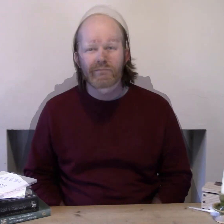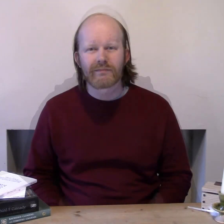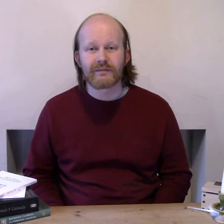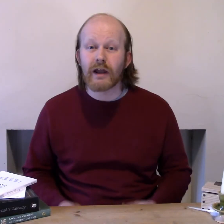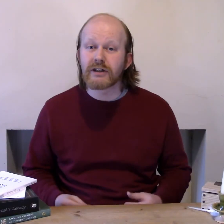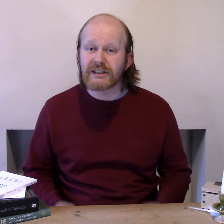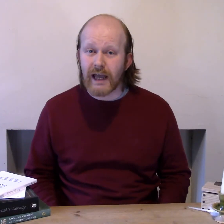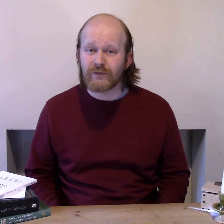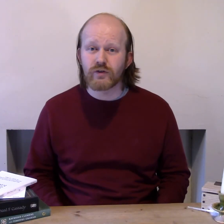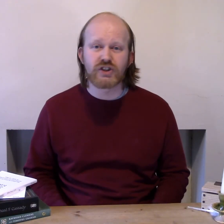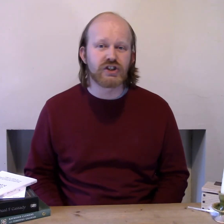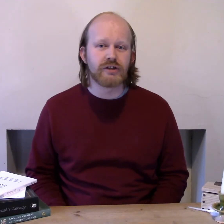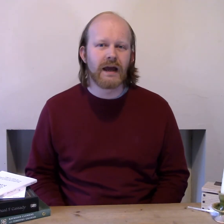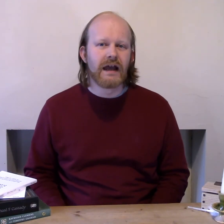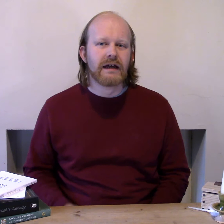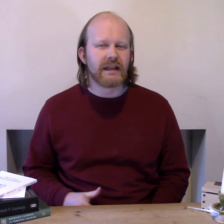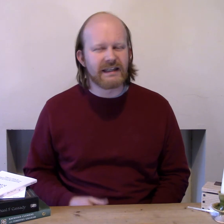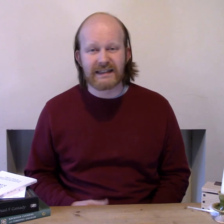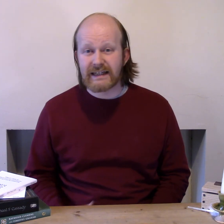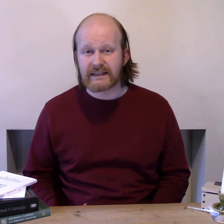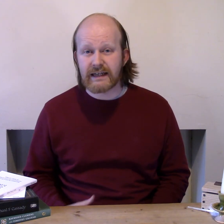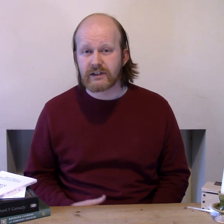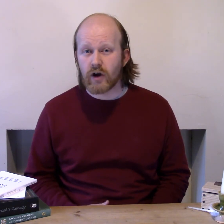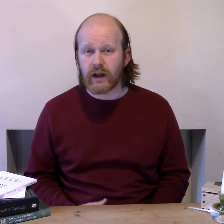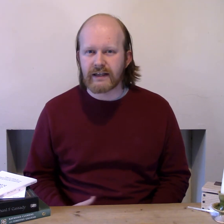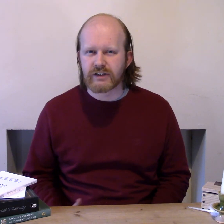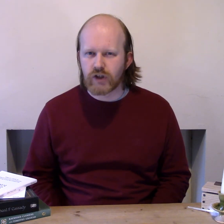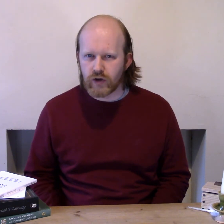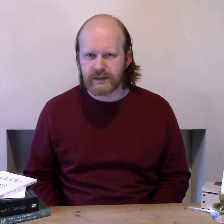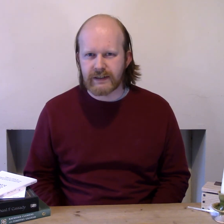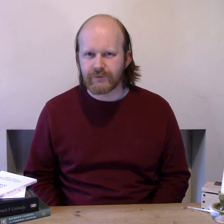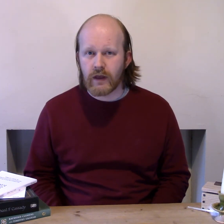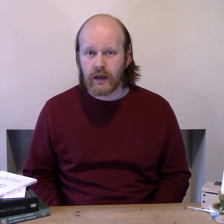Now it’s safe to assume that this list is not exhaustive.